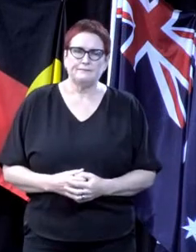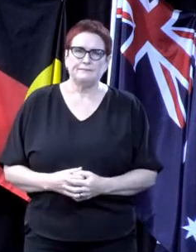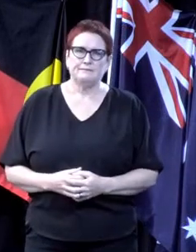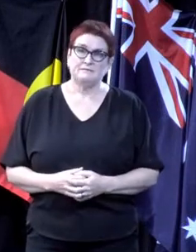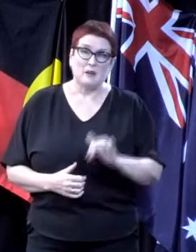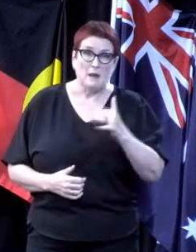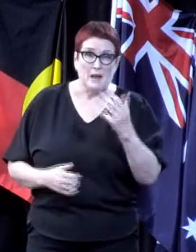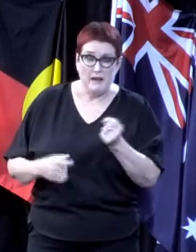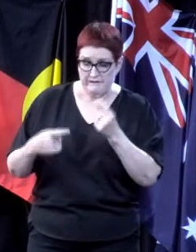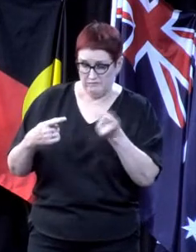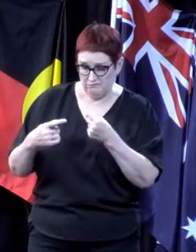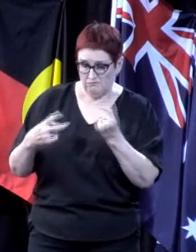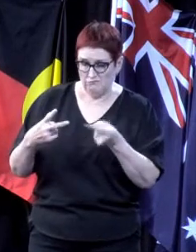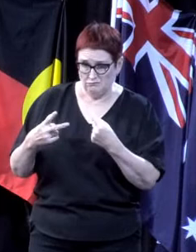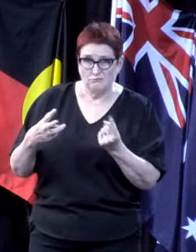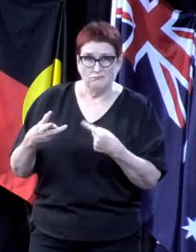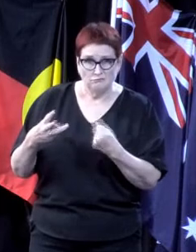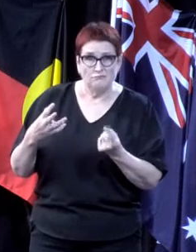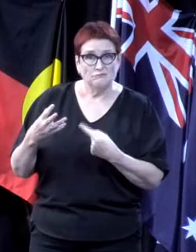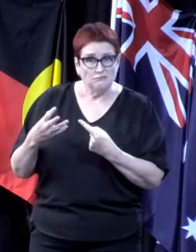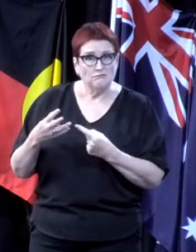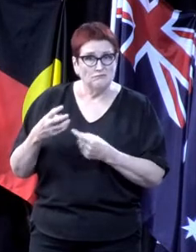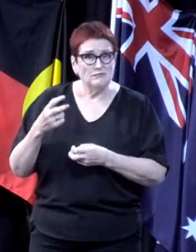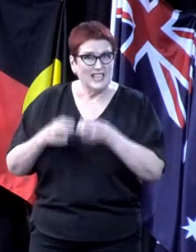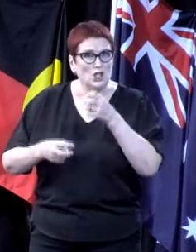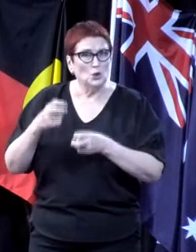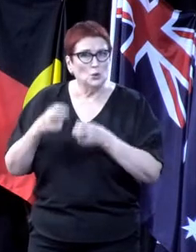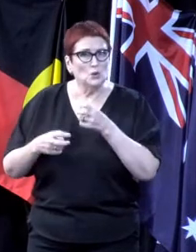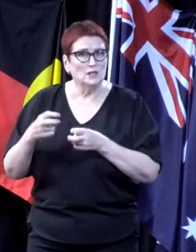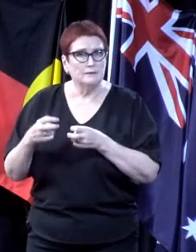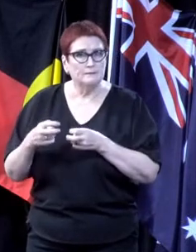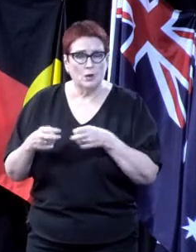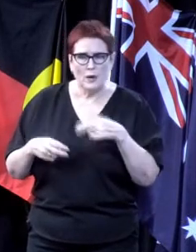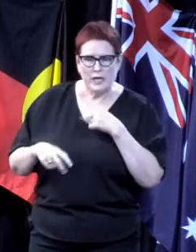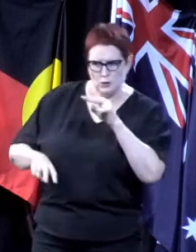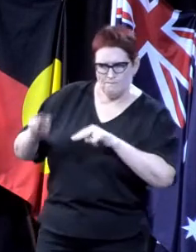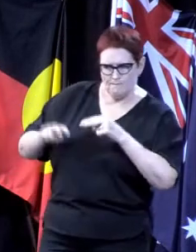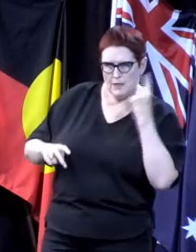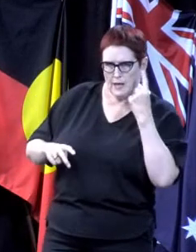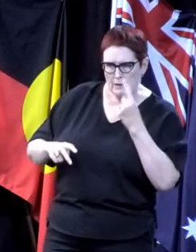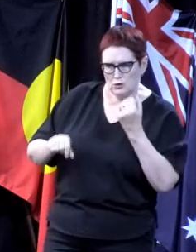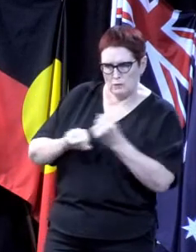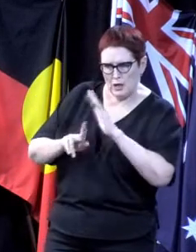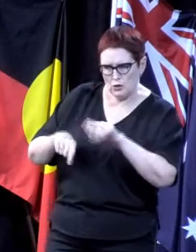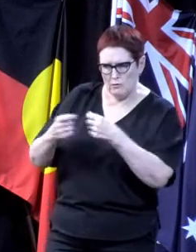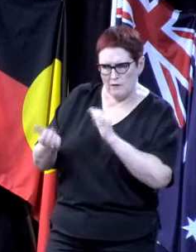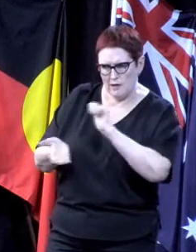There may be a number of issues that need to be at the forefront in meeting their needs individually.